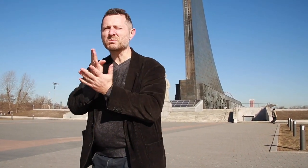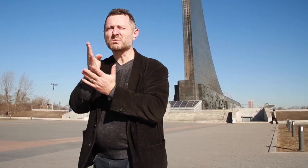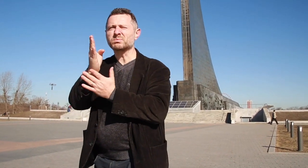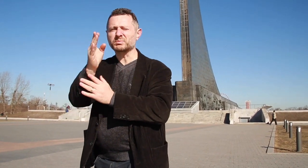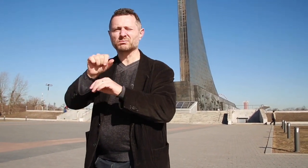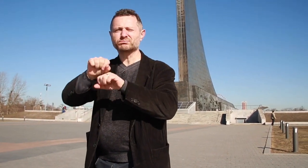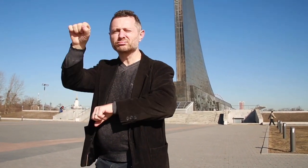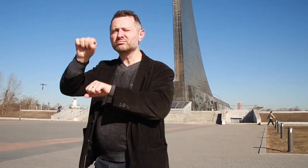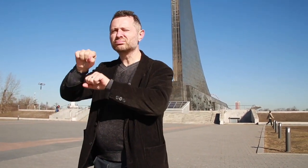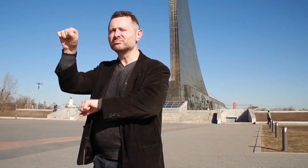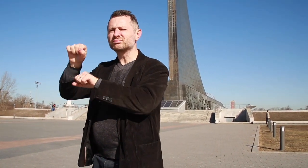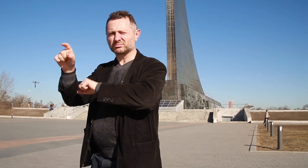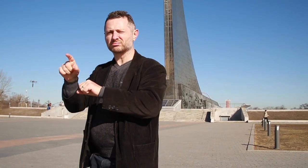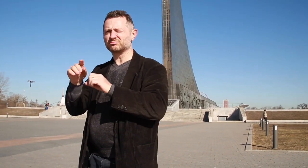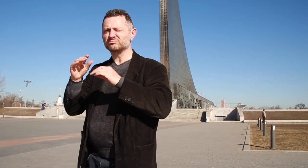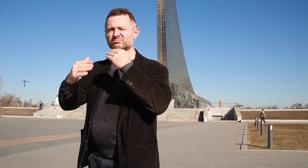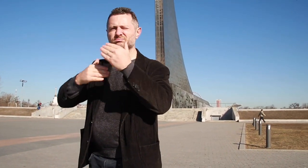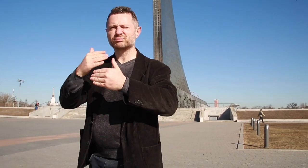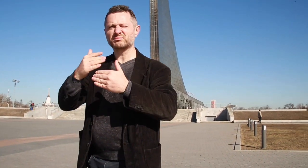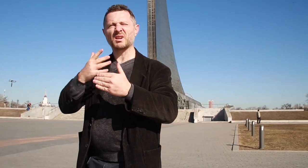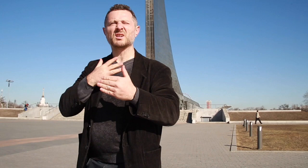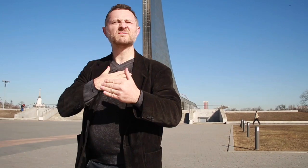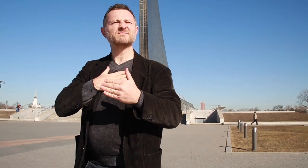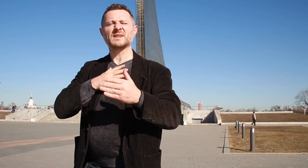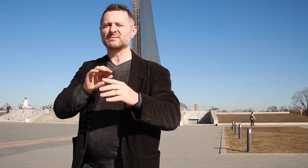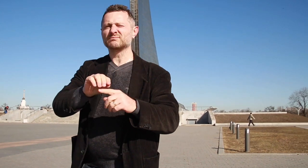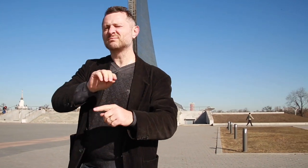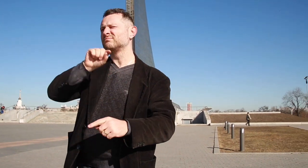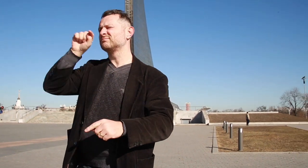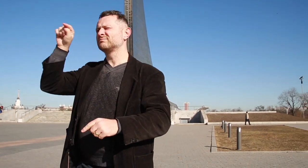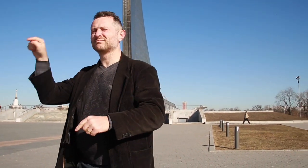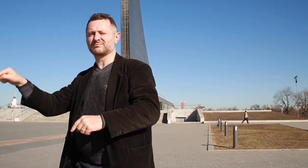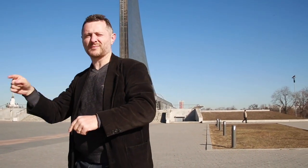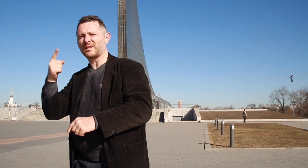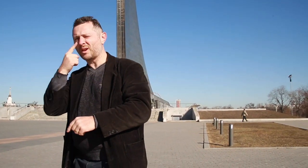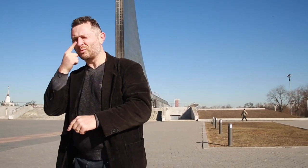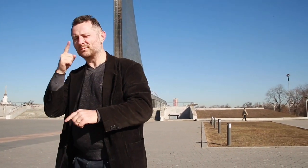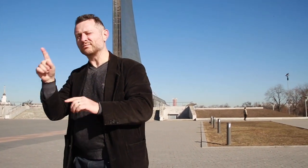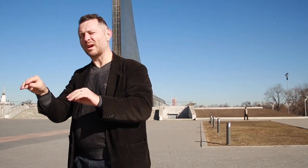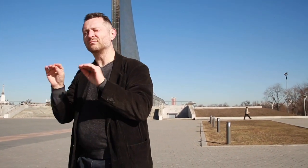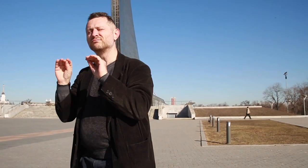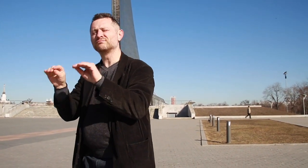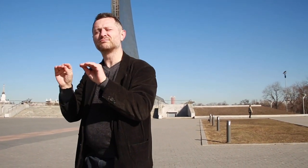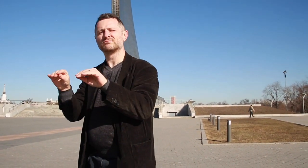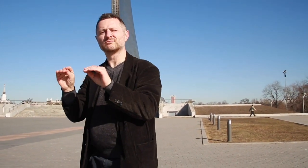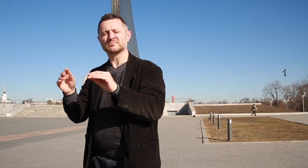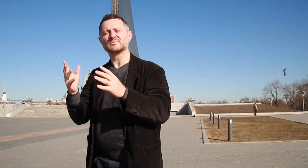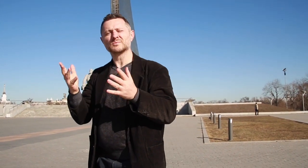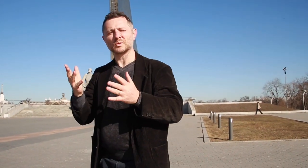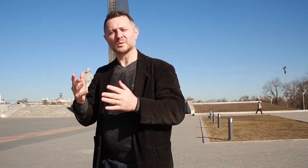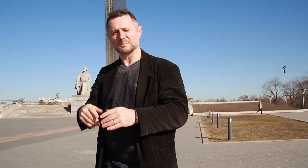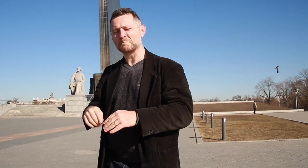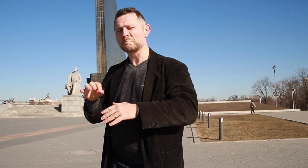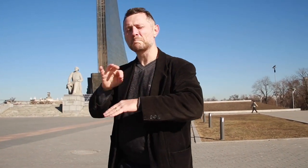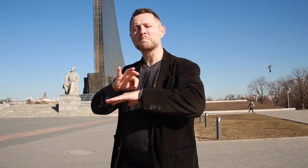fact that he knew so much even though he could not hear. They were also impressed